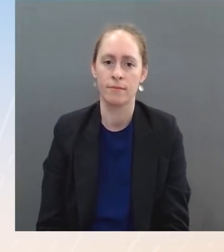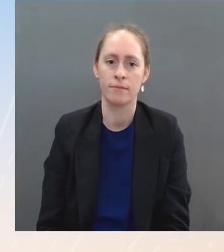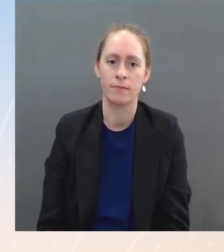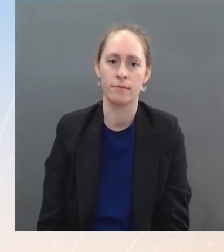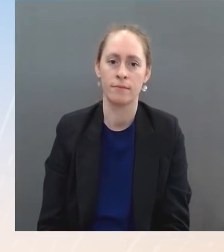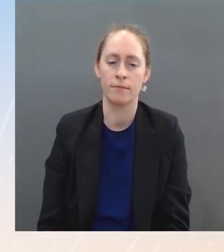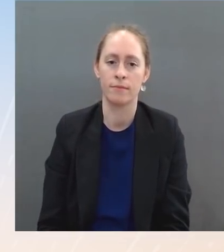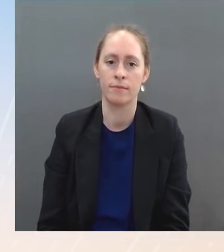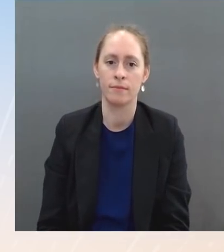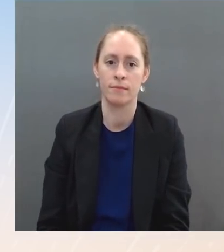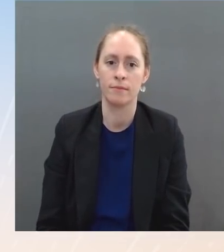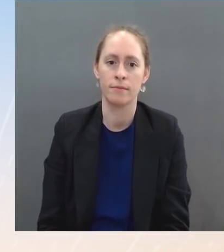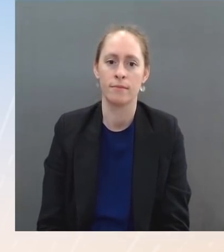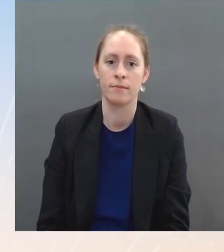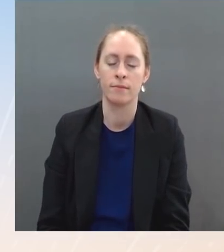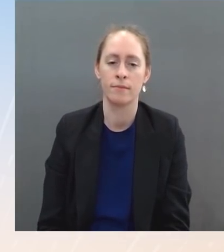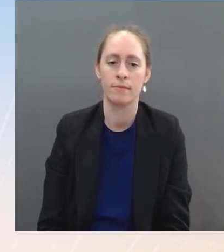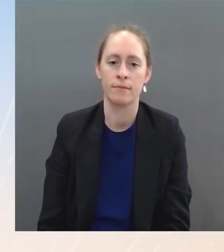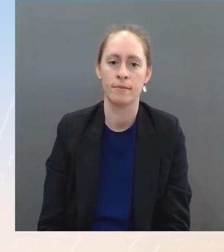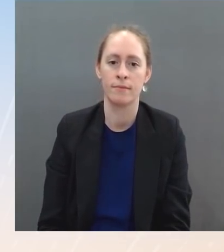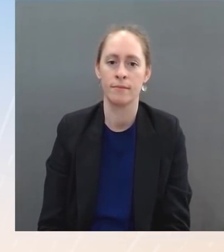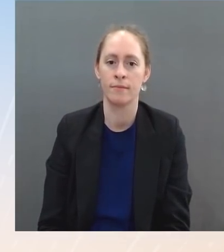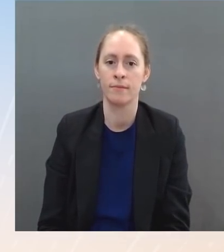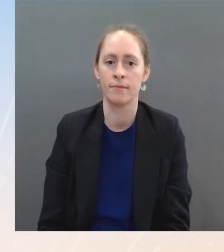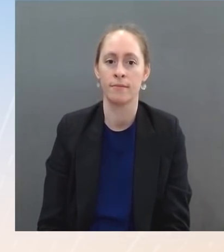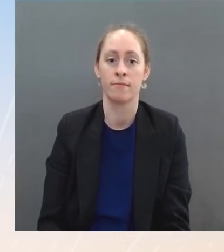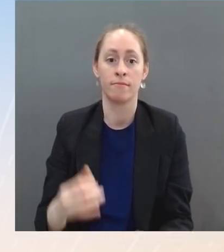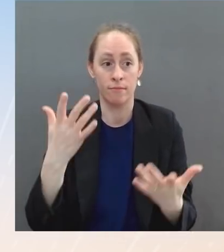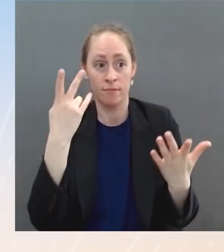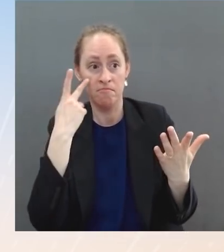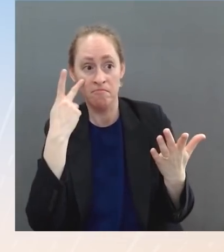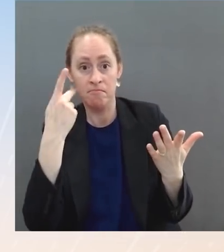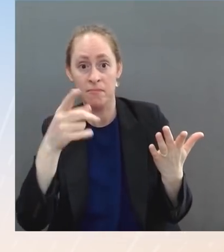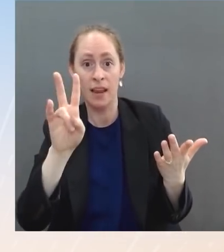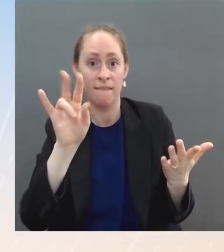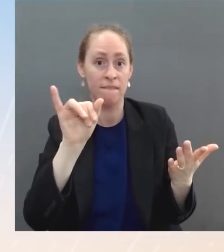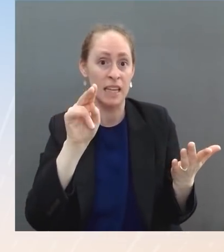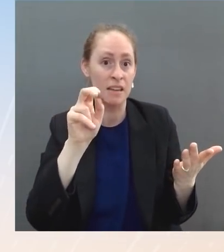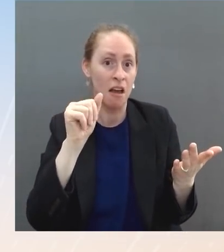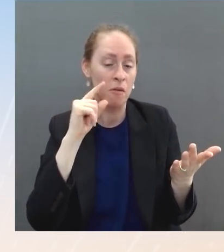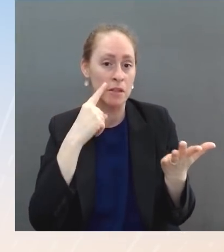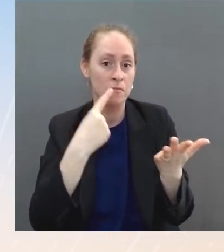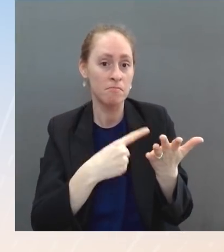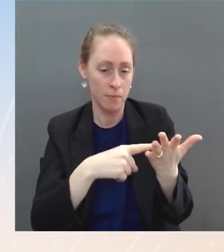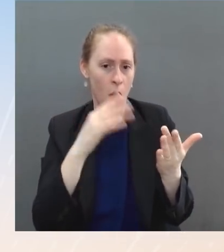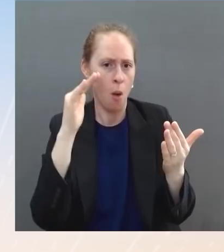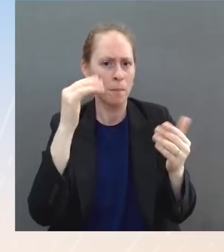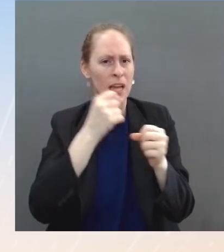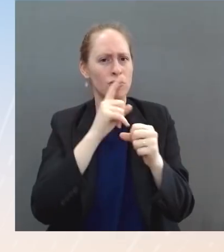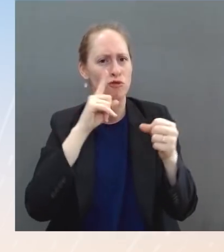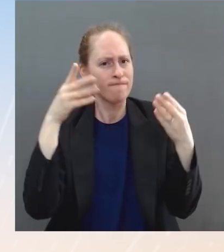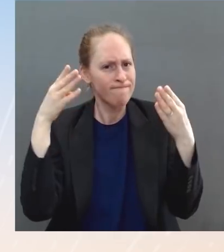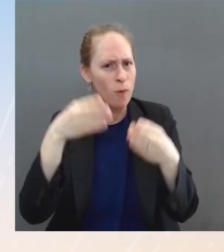the Vienna context or casting blame, of course, on others for a pause in the talks. The Press: Is the White House making a -- any push this week -- last-minute push --